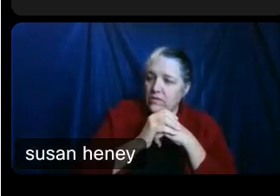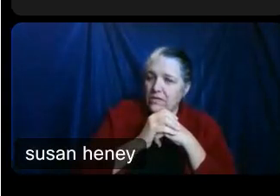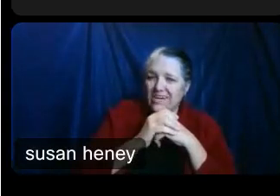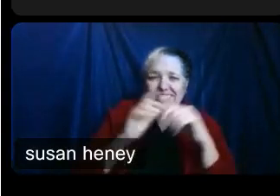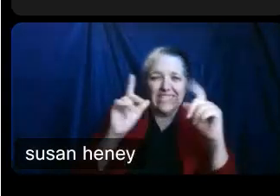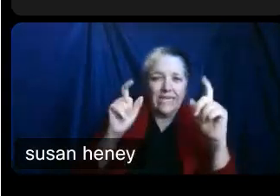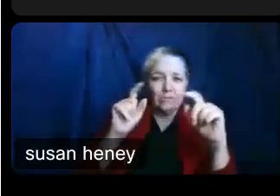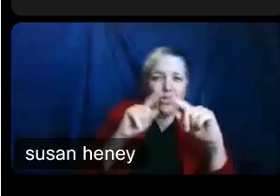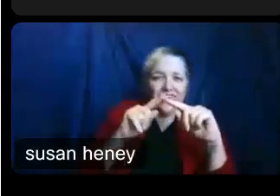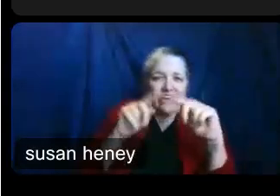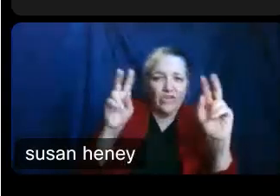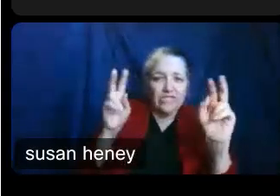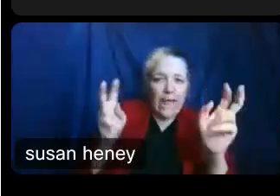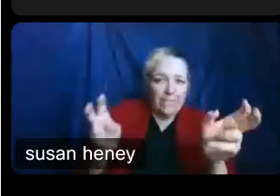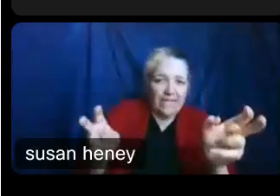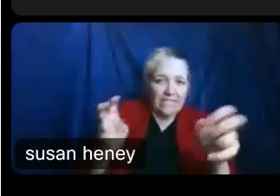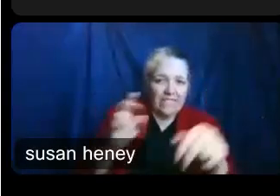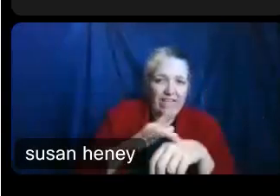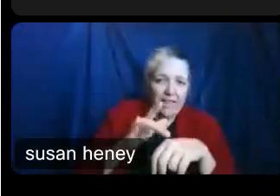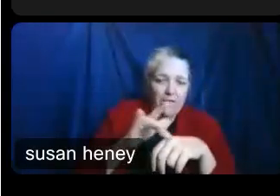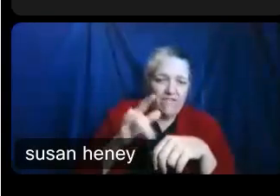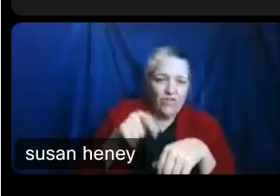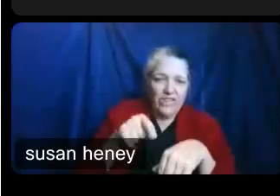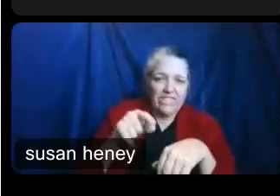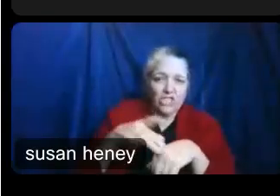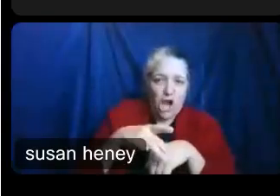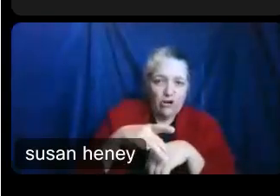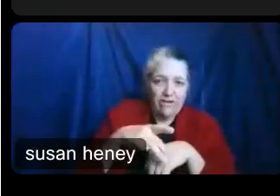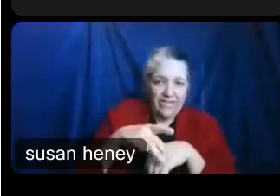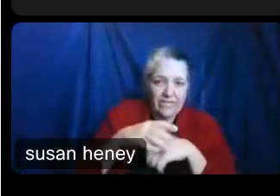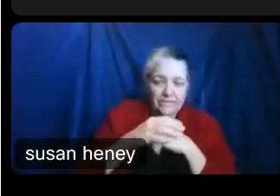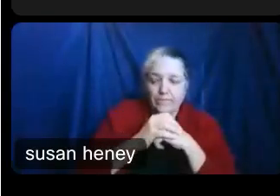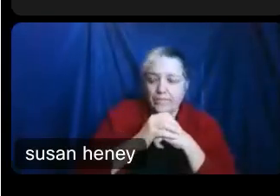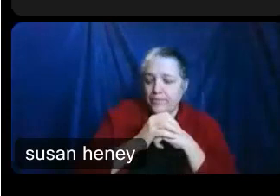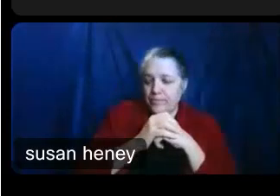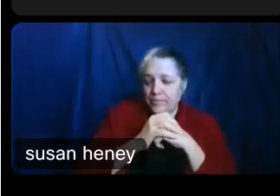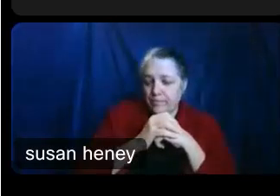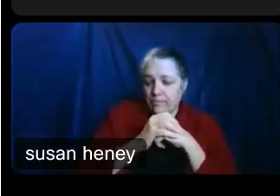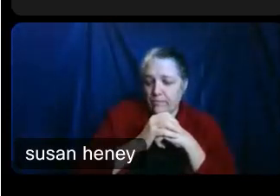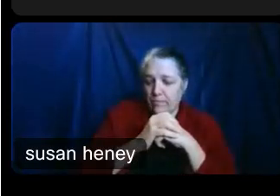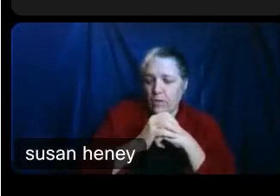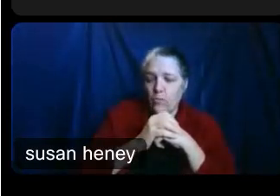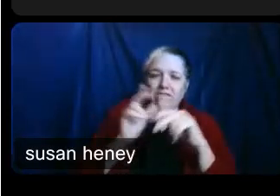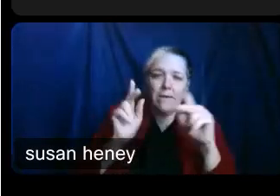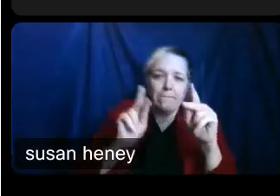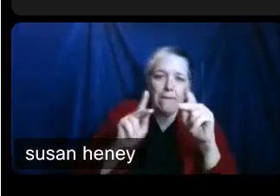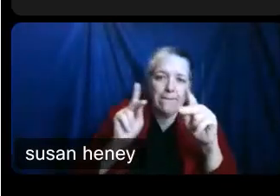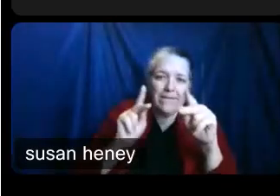topics that are available for this single geography. We have population pyramids available,